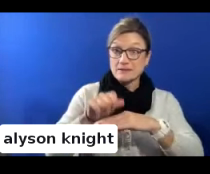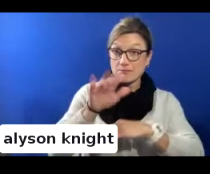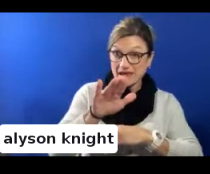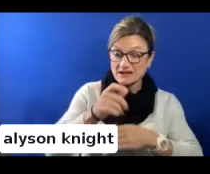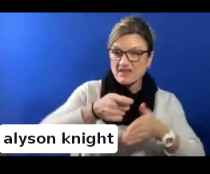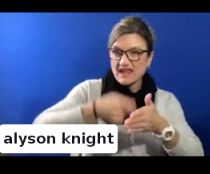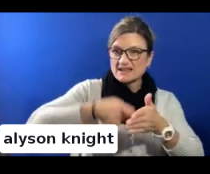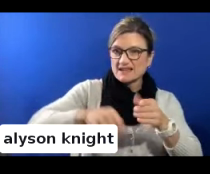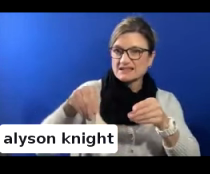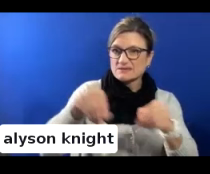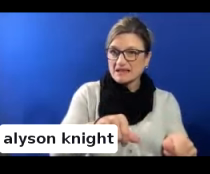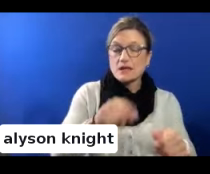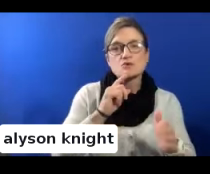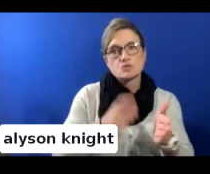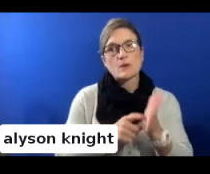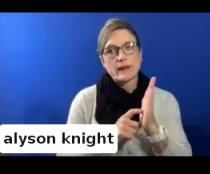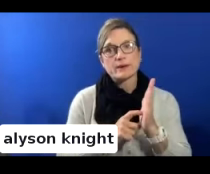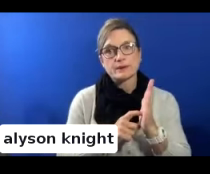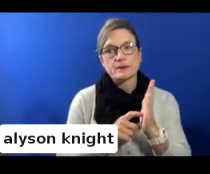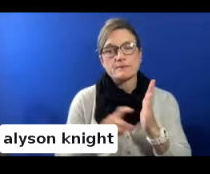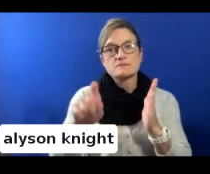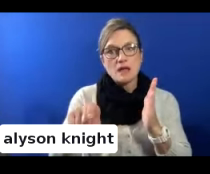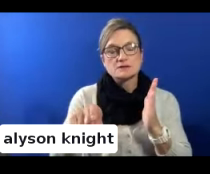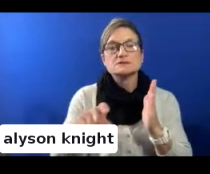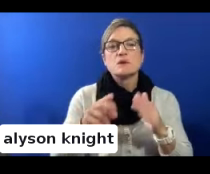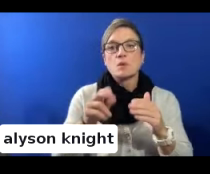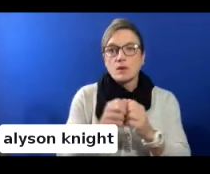required document to be submitted with the interim report and final report.